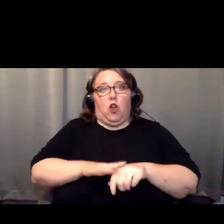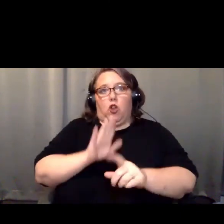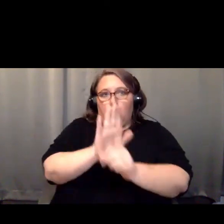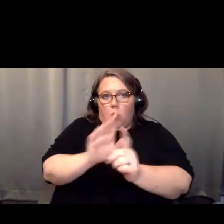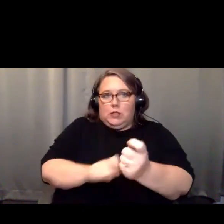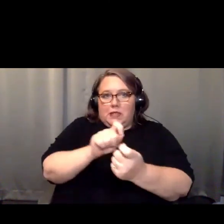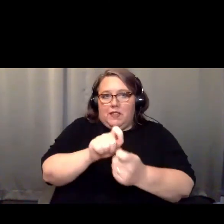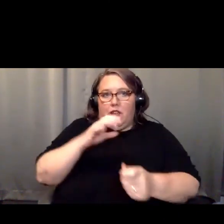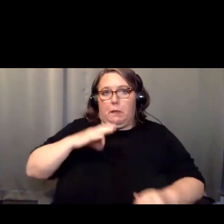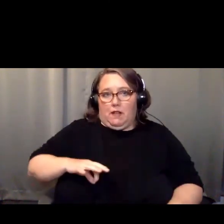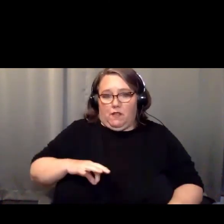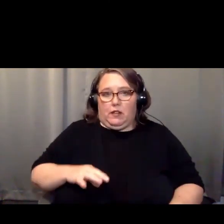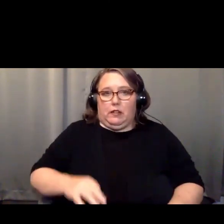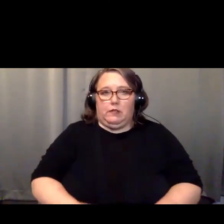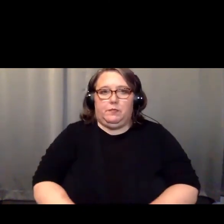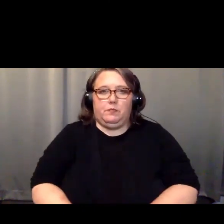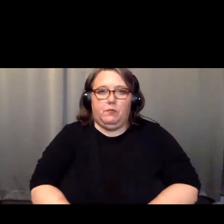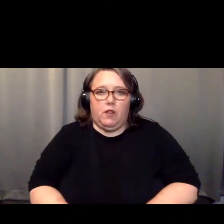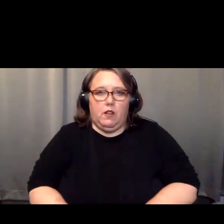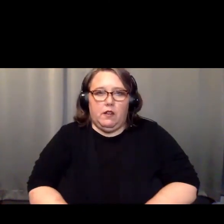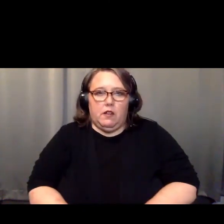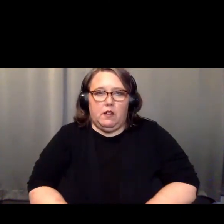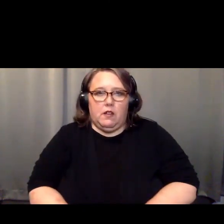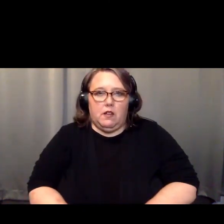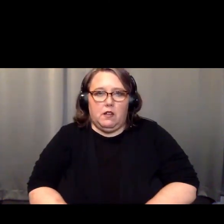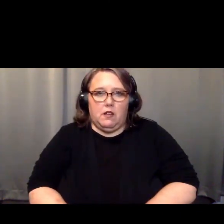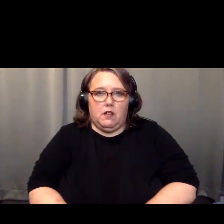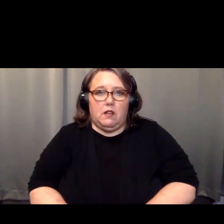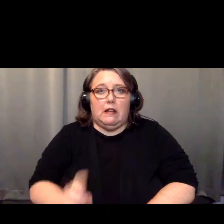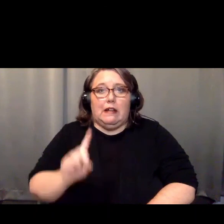So, the other question I see is can you define a disabled adult child?